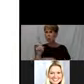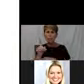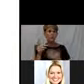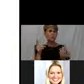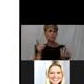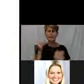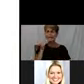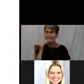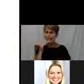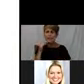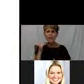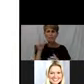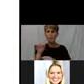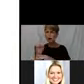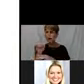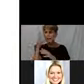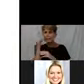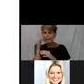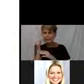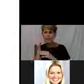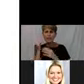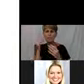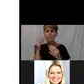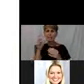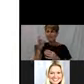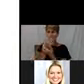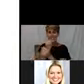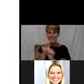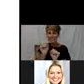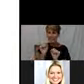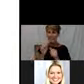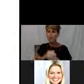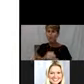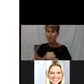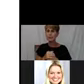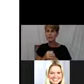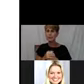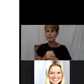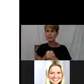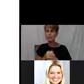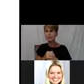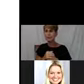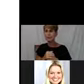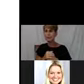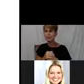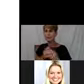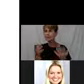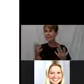where they're gonna sleep tonight. If they're gonna be safe doing those things, then it's very unlikely that they're going to be able to access health care